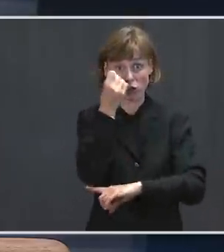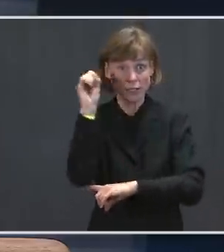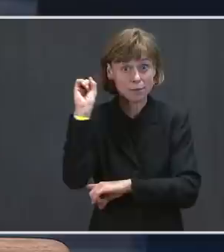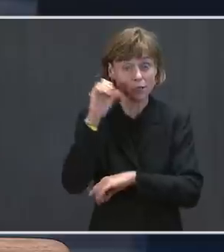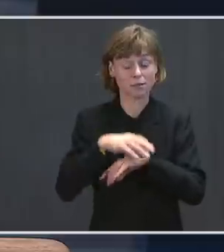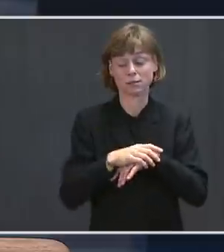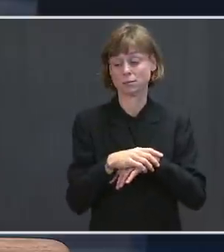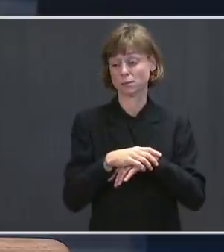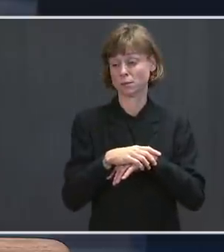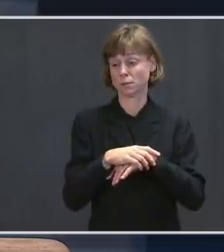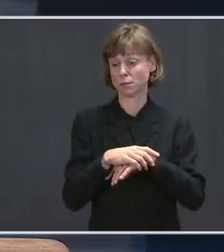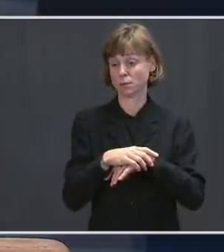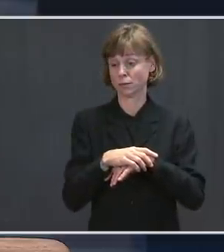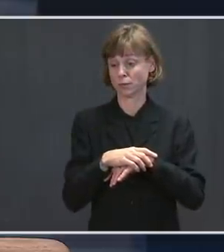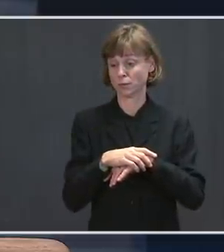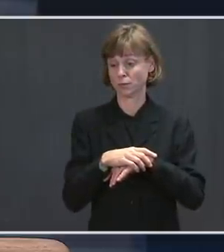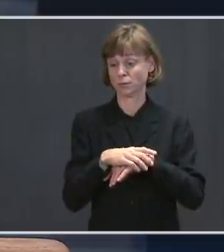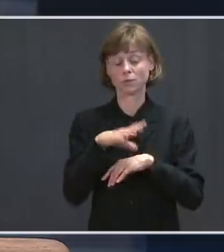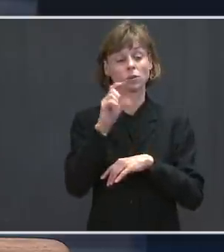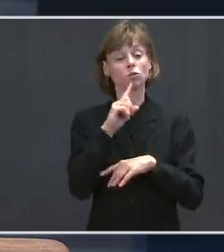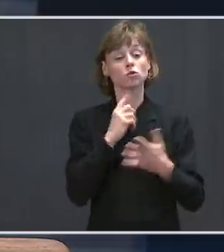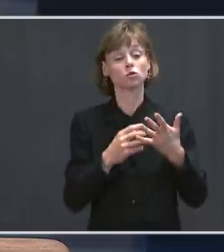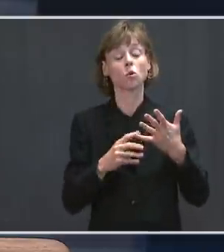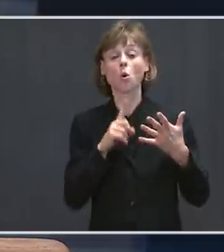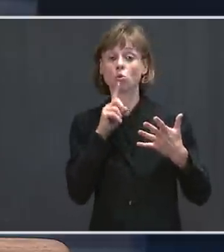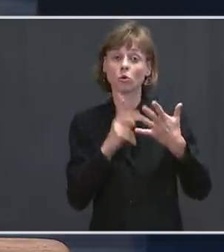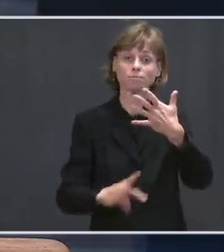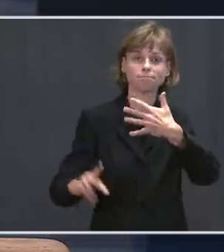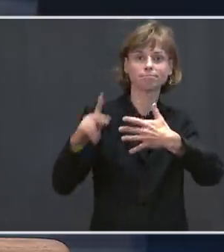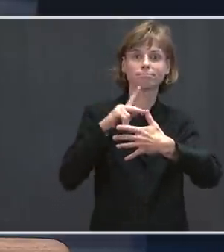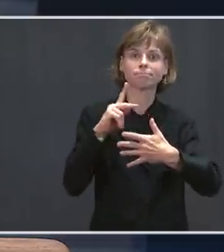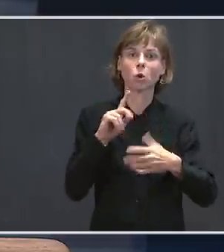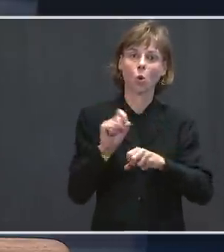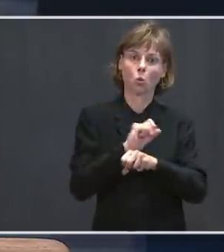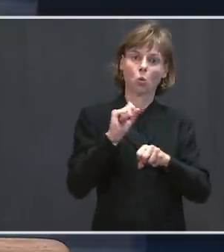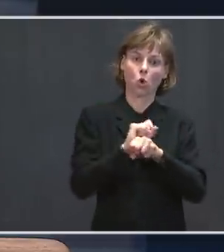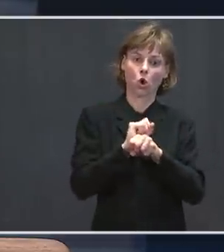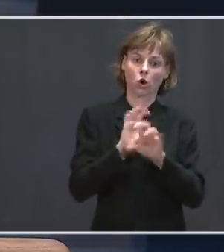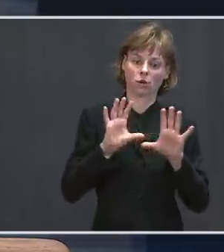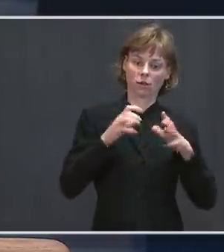and working people at the center of our foreign policy isn't just good from a strategic perspective,